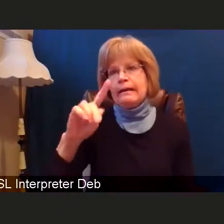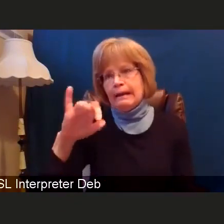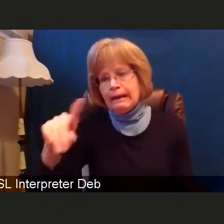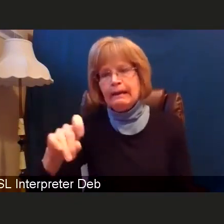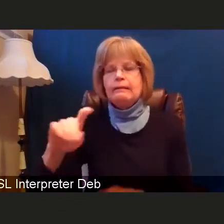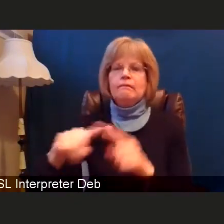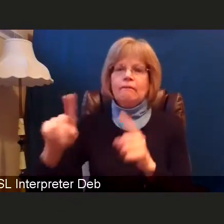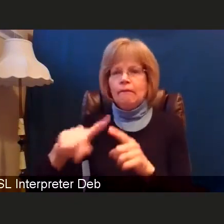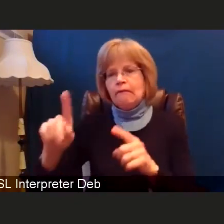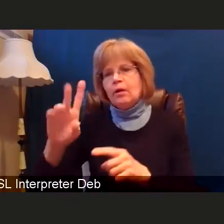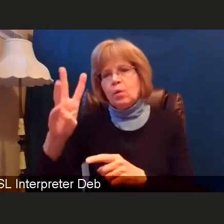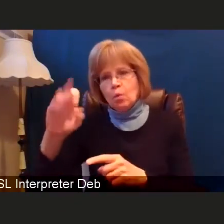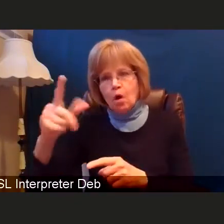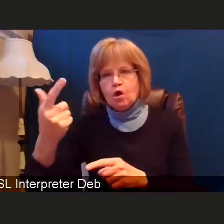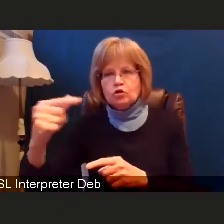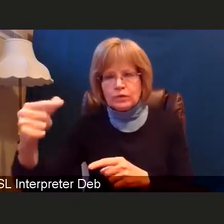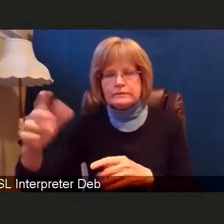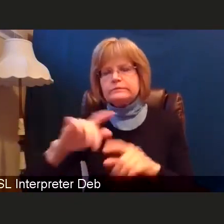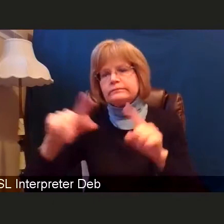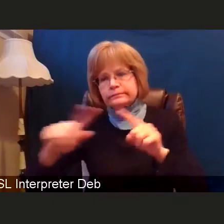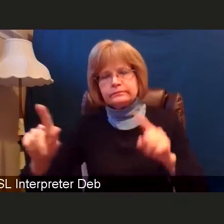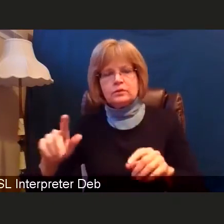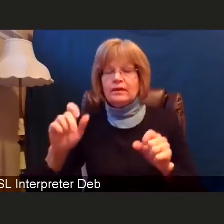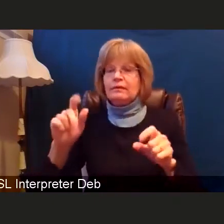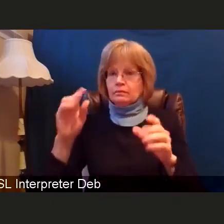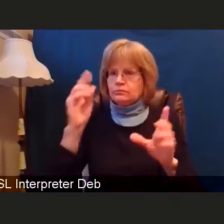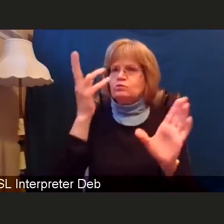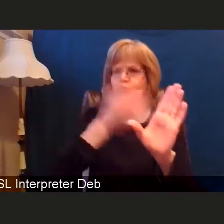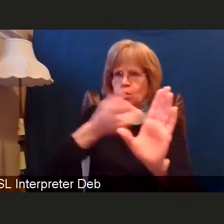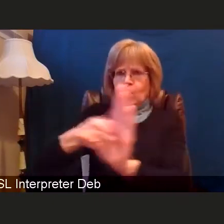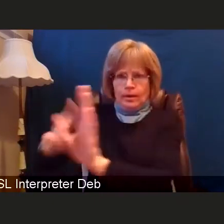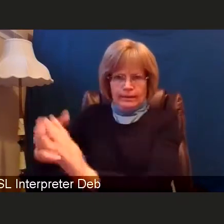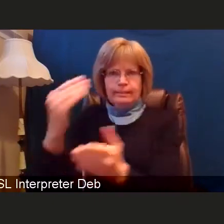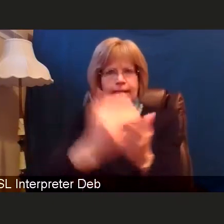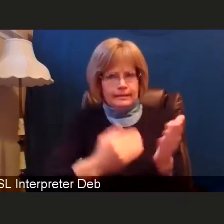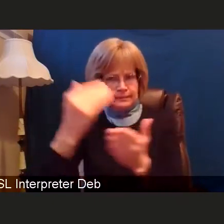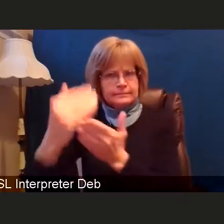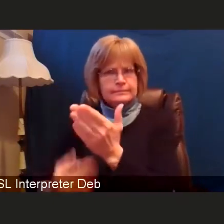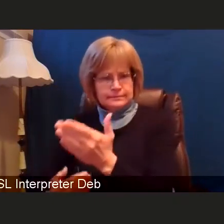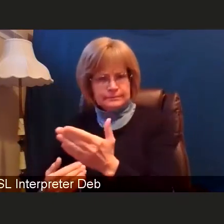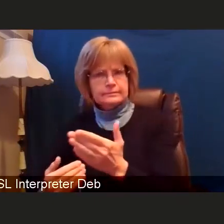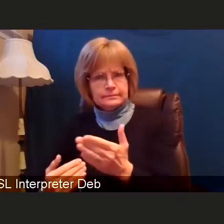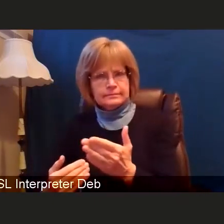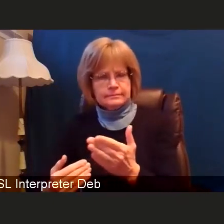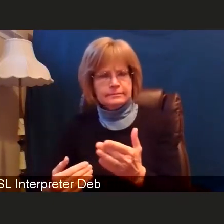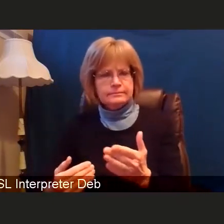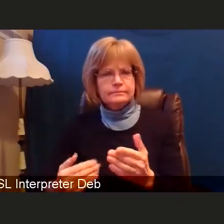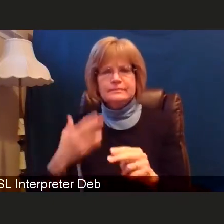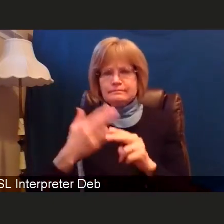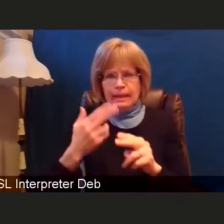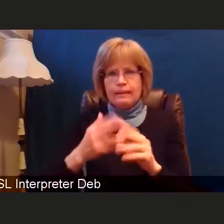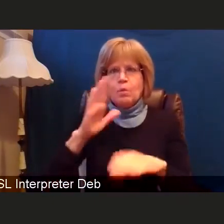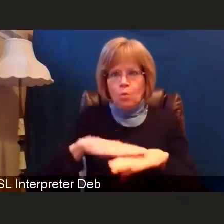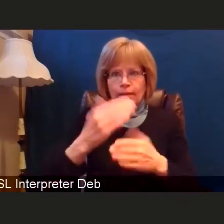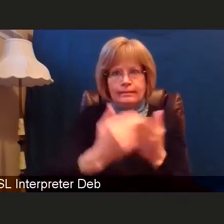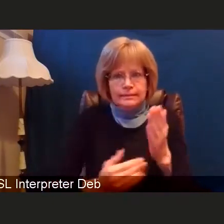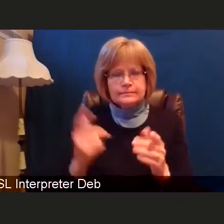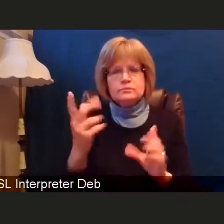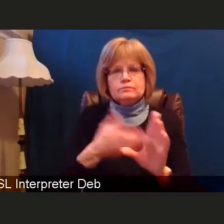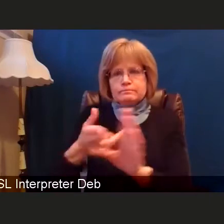if they have a list of people waiting to get a vaccine, and of course, with the Delaware site these are all things we'll talk about.